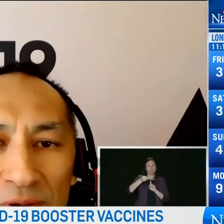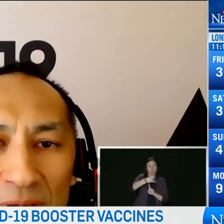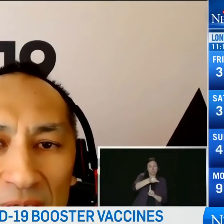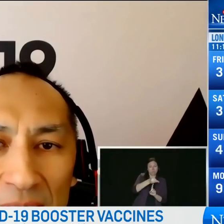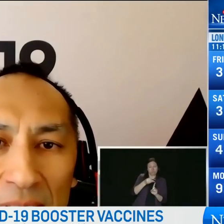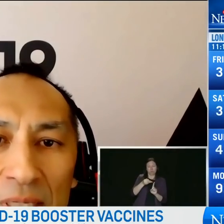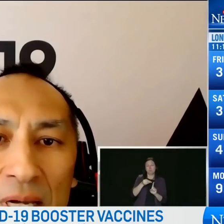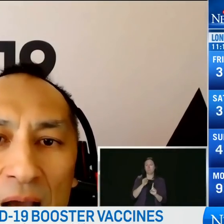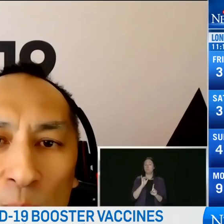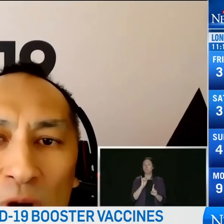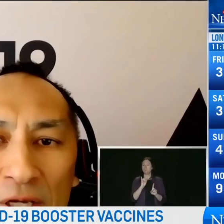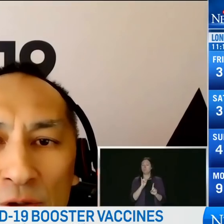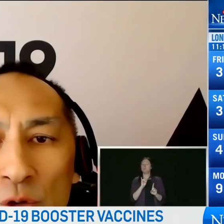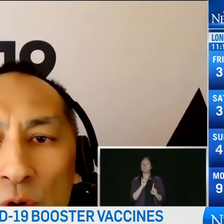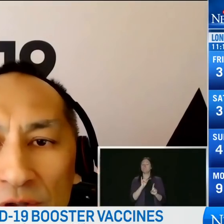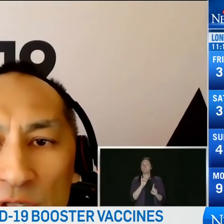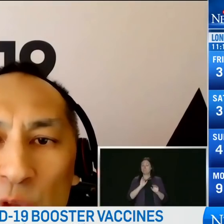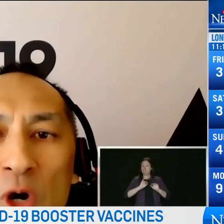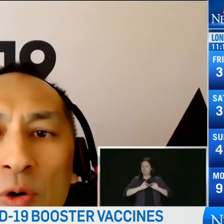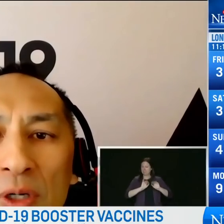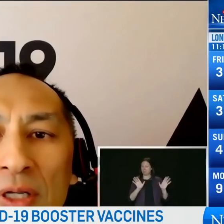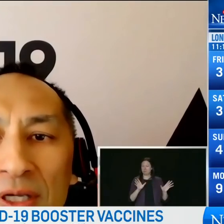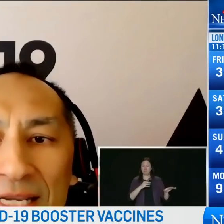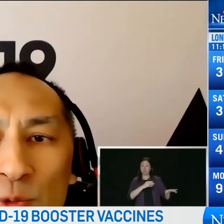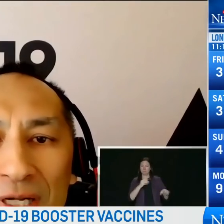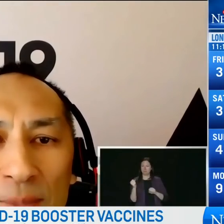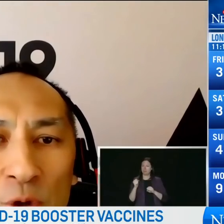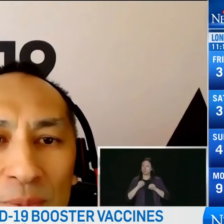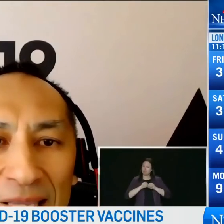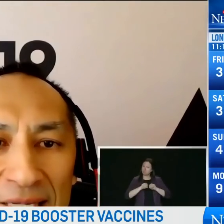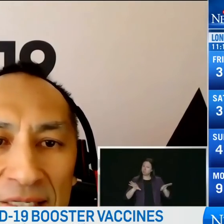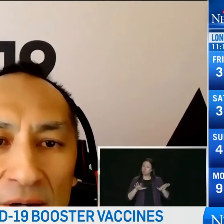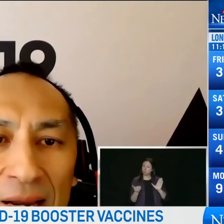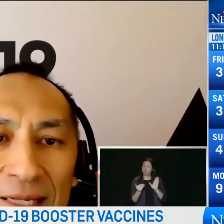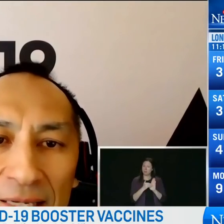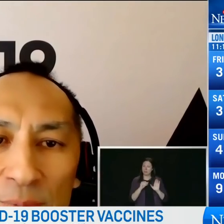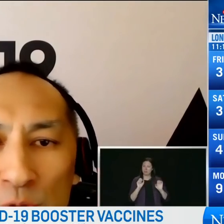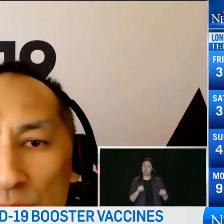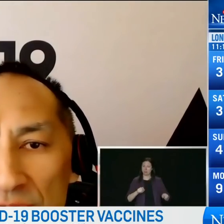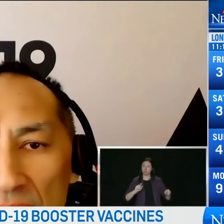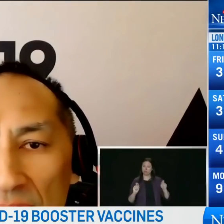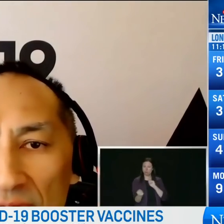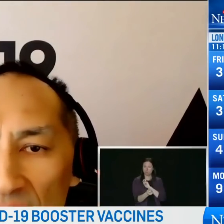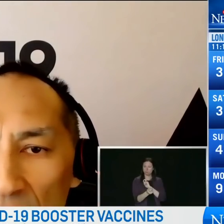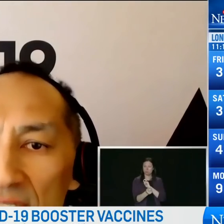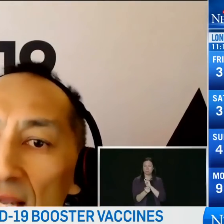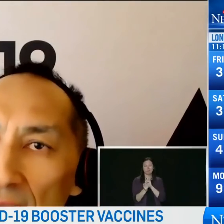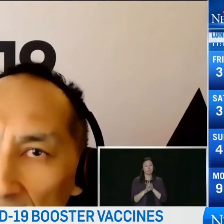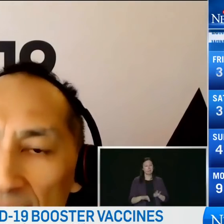INCLUDING ELEVEN DETECTIONS COMING INTO CANADA OR THEIR CLOSE CONTACTS IS YET ANOTHER